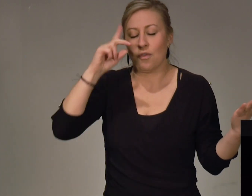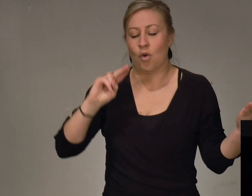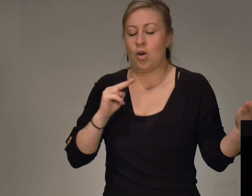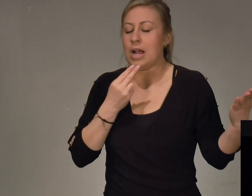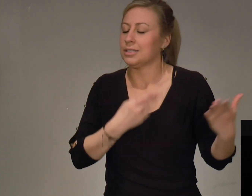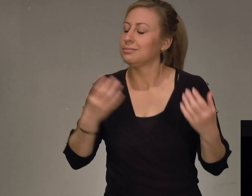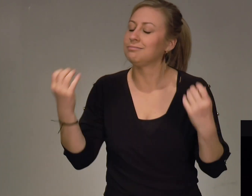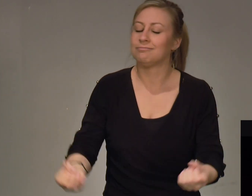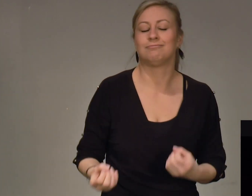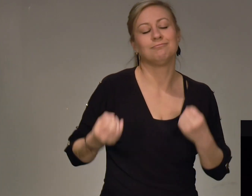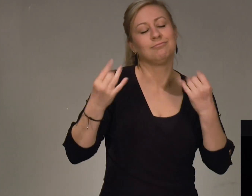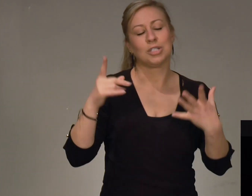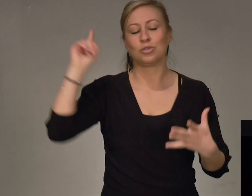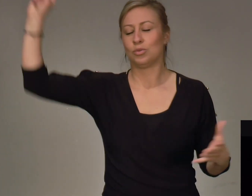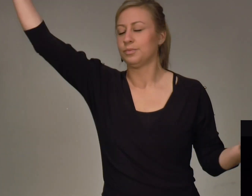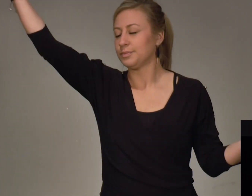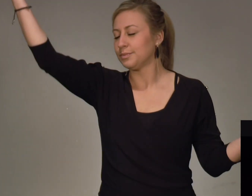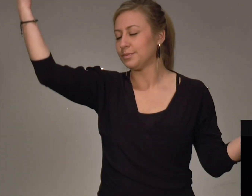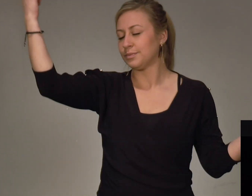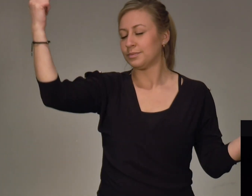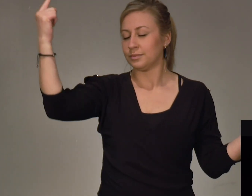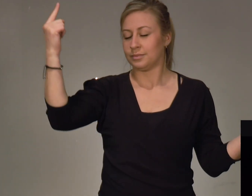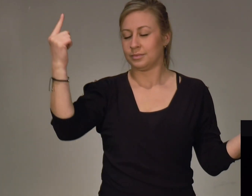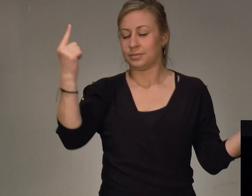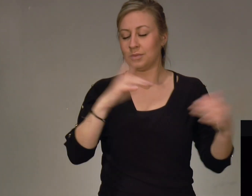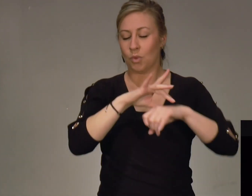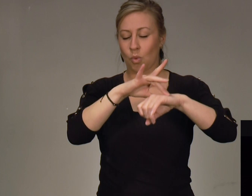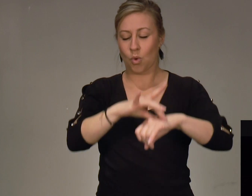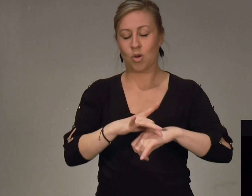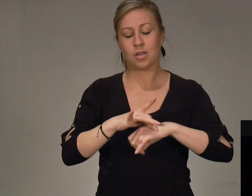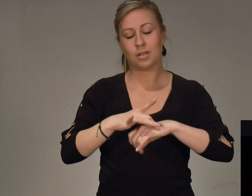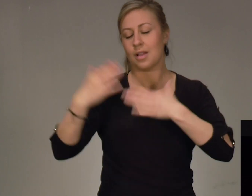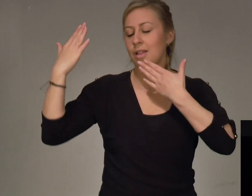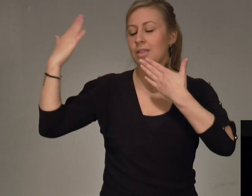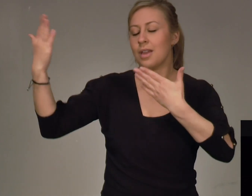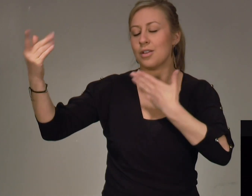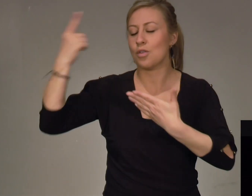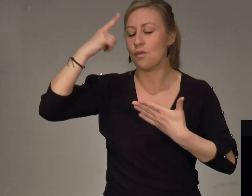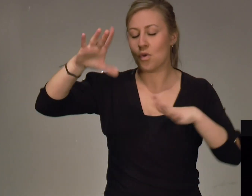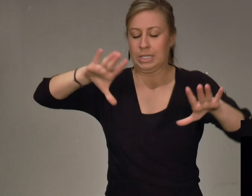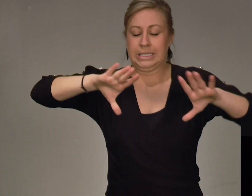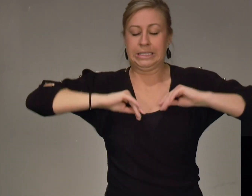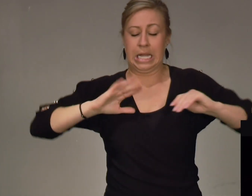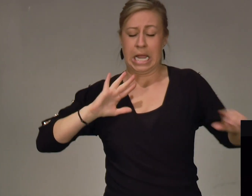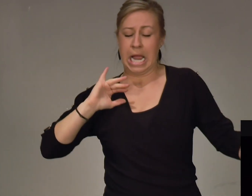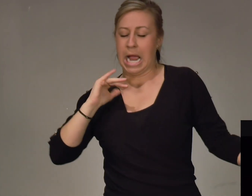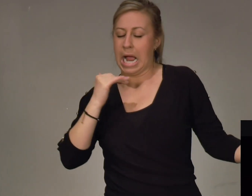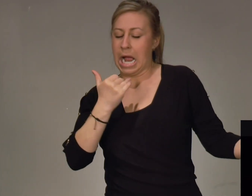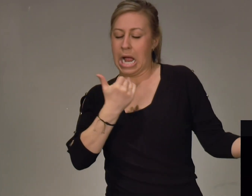You came to earth. Thank You for taking our penalty on the cross, for absorbing